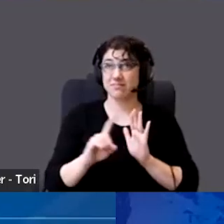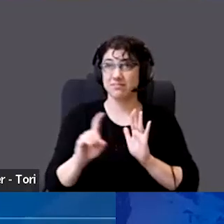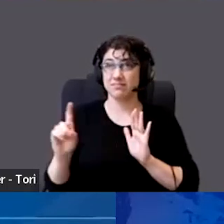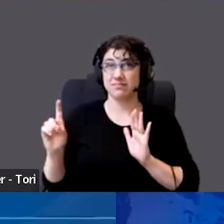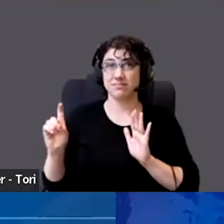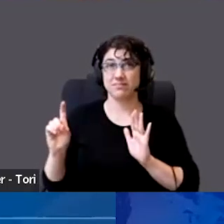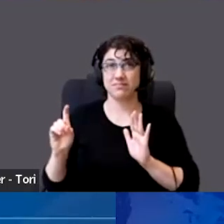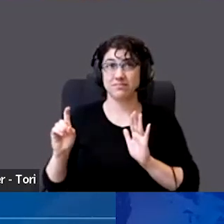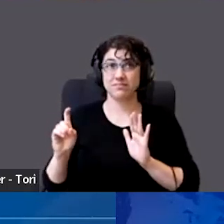Any abstentions?